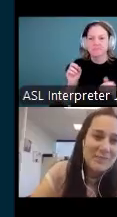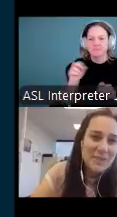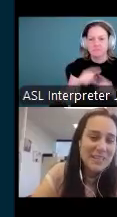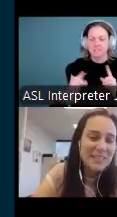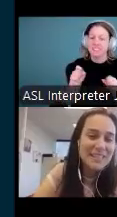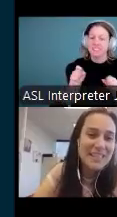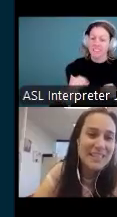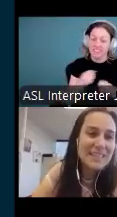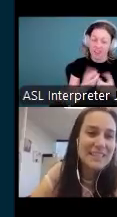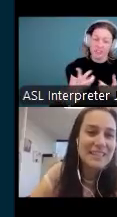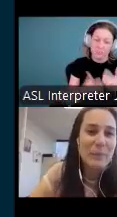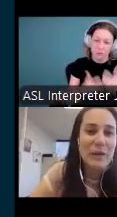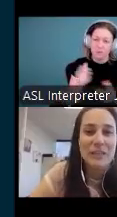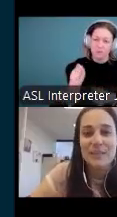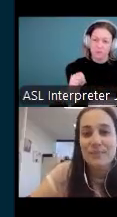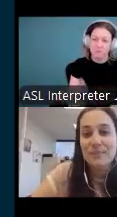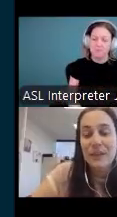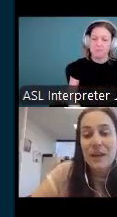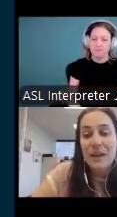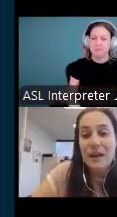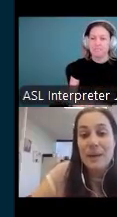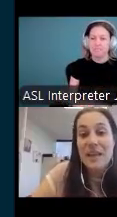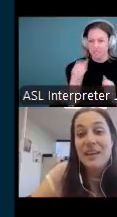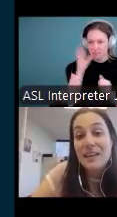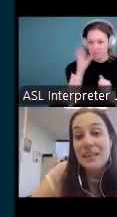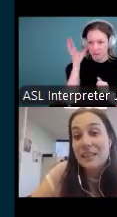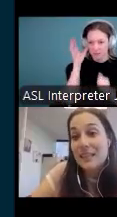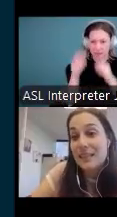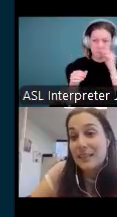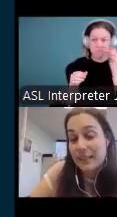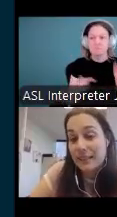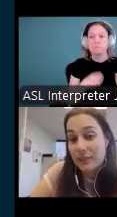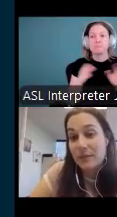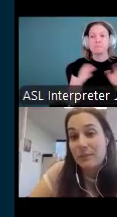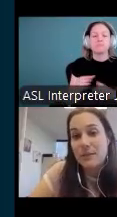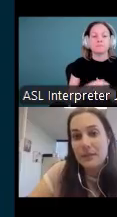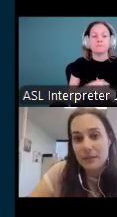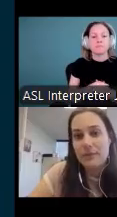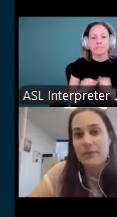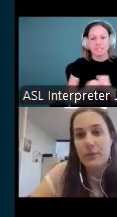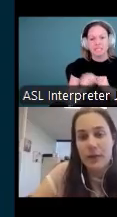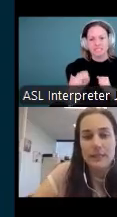for kids and the parents, and then extended tantrums, or kids